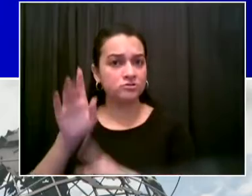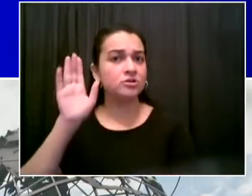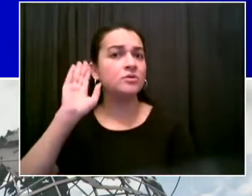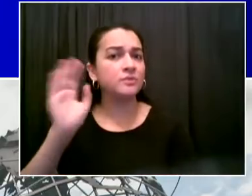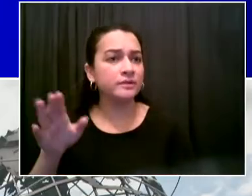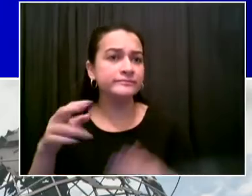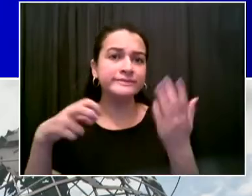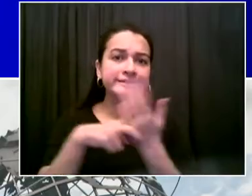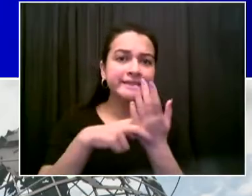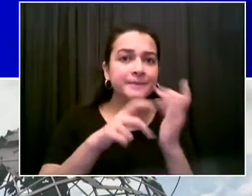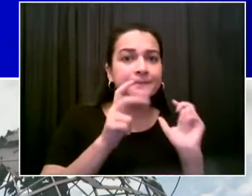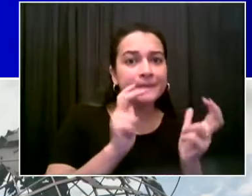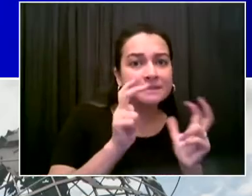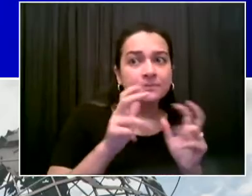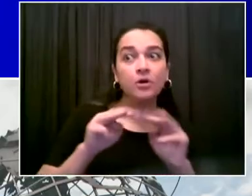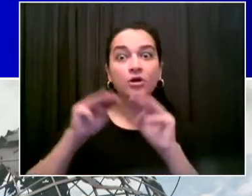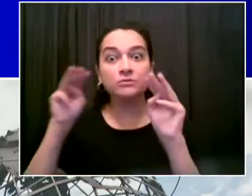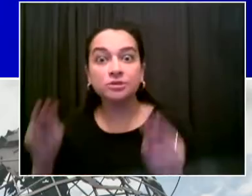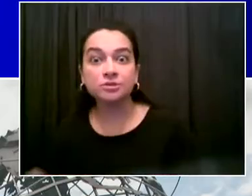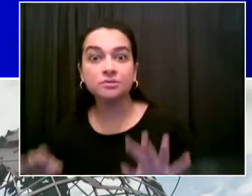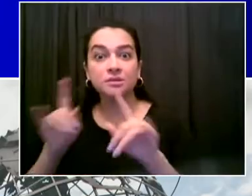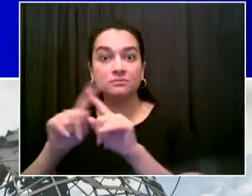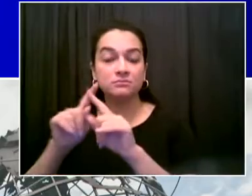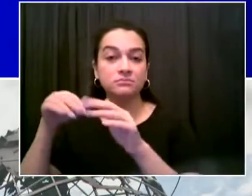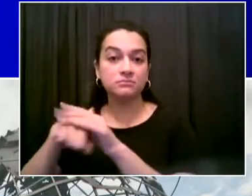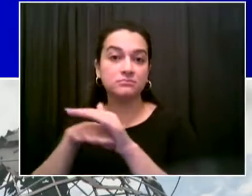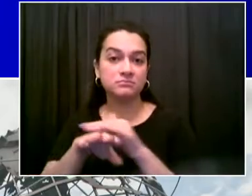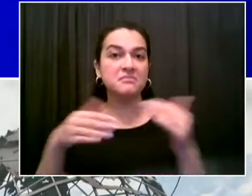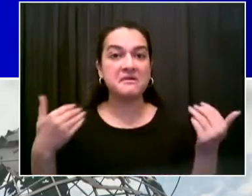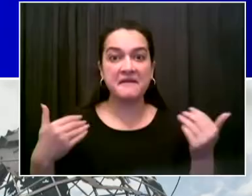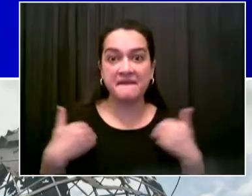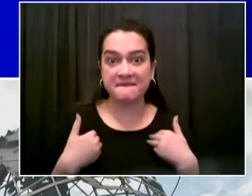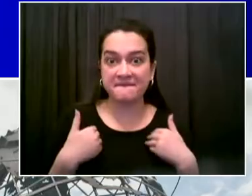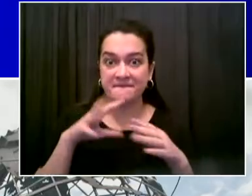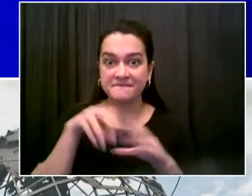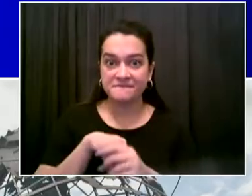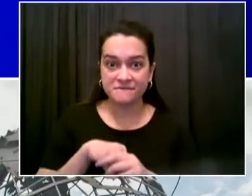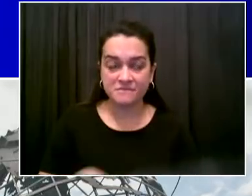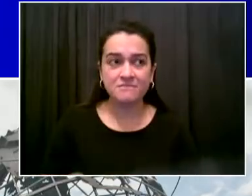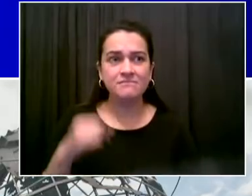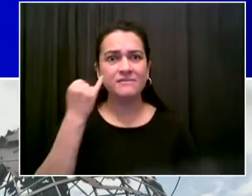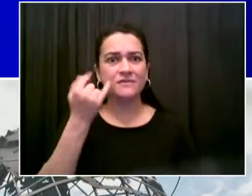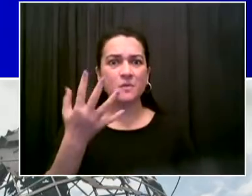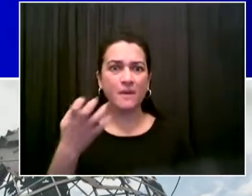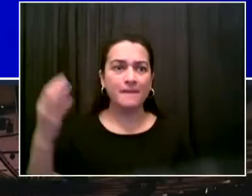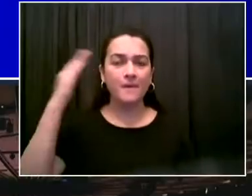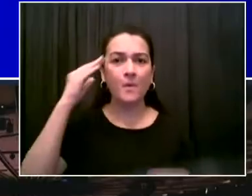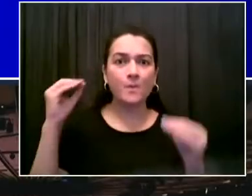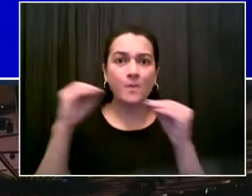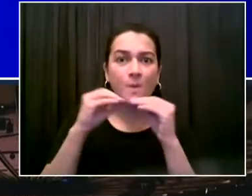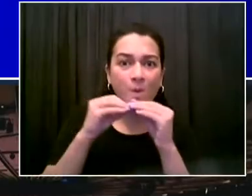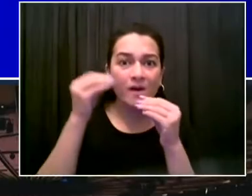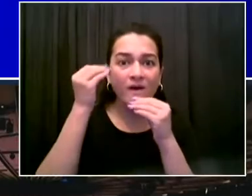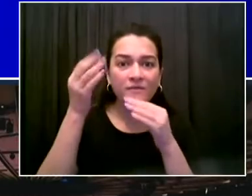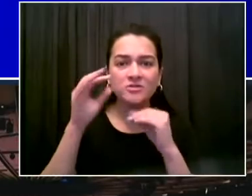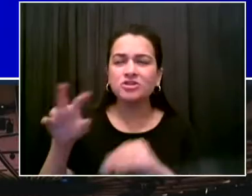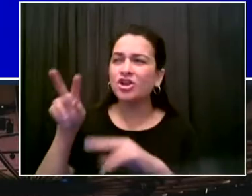ARE REALLY EXCITING PEOPLE. WE HEAR A LOT OF INTEREST AND DESIRE, ANYONE